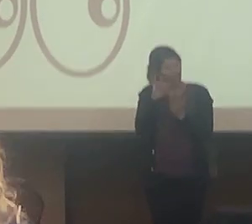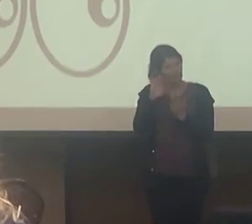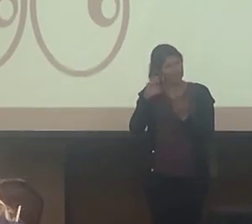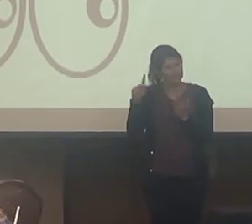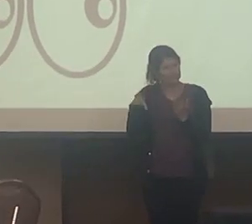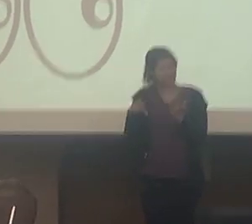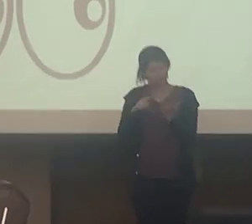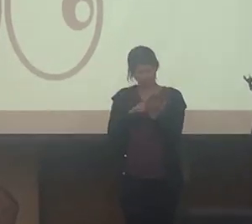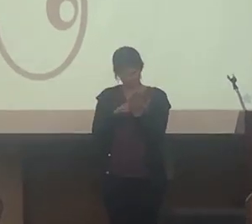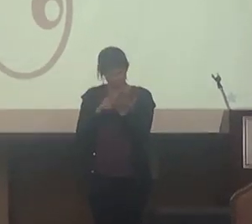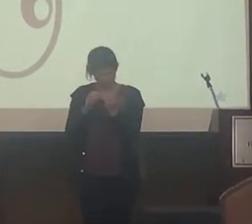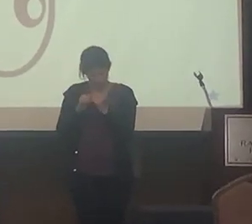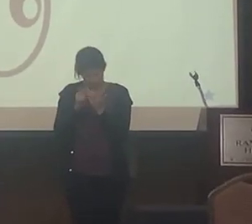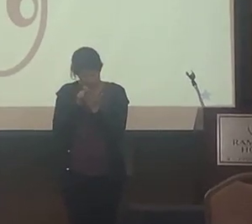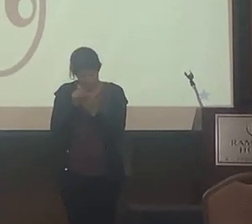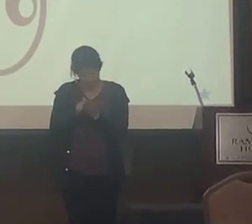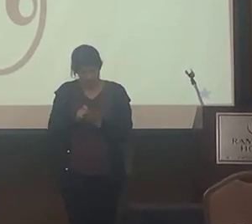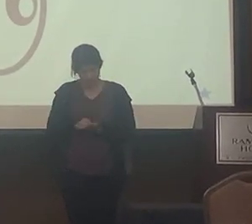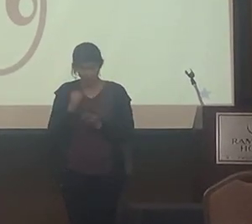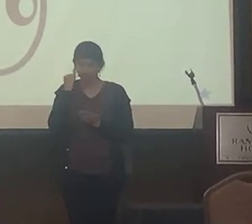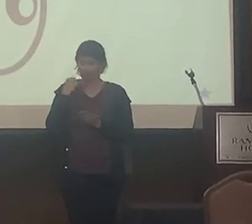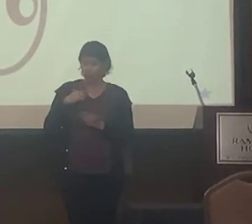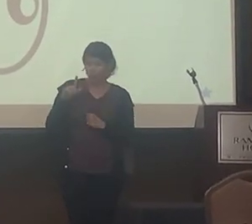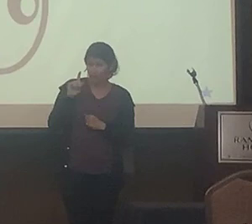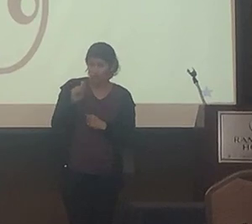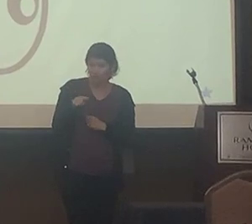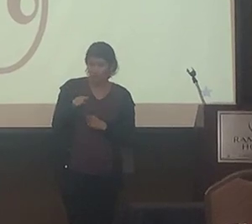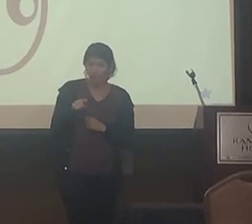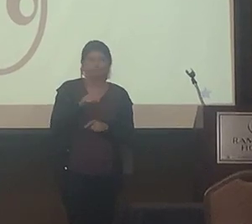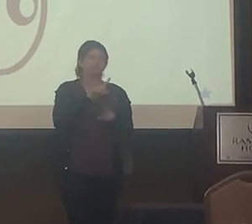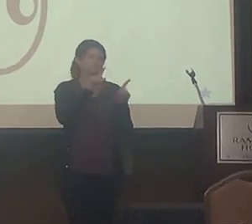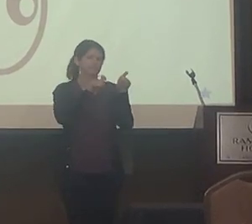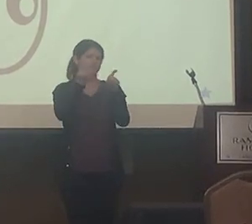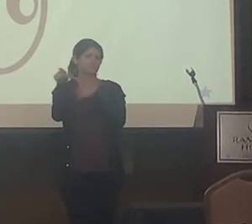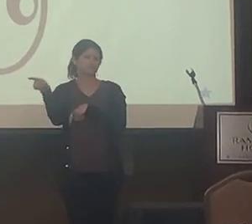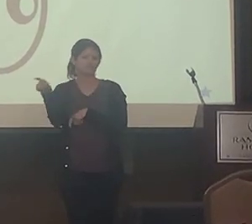there's questions talk to your providers they're there they want to do the best for you and your